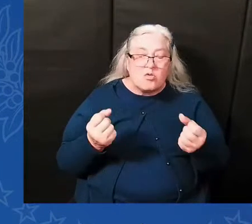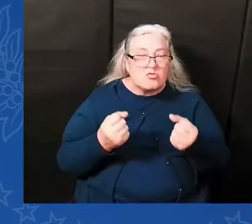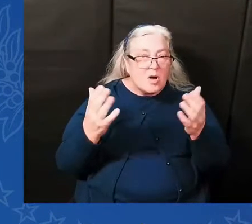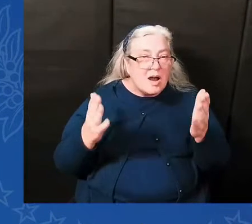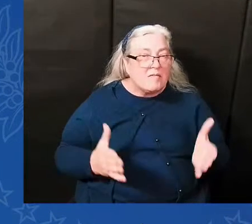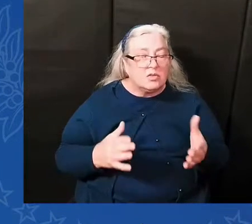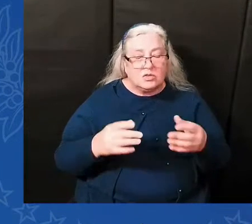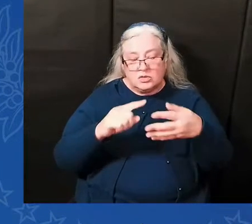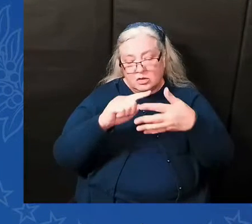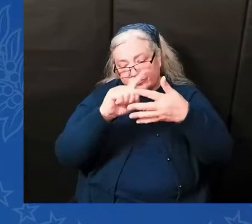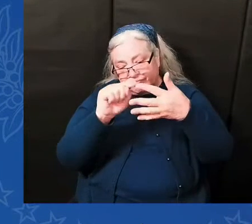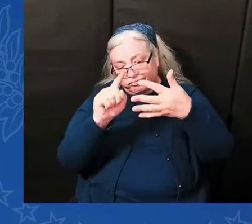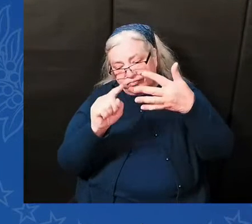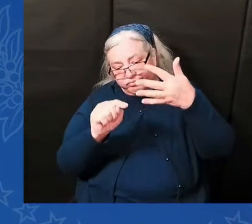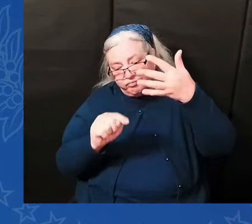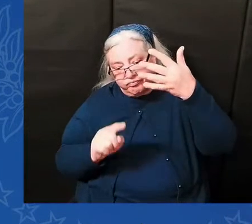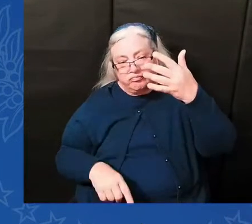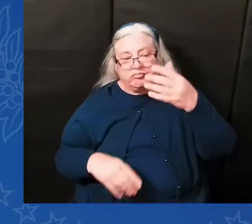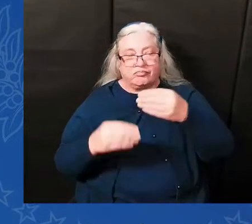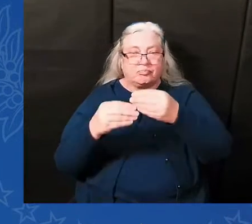and critical cancer research and cancer screening.